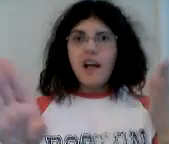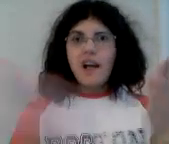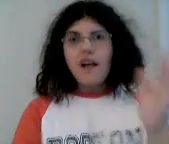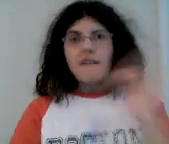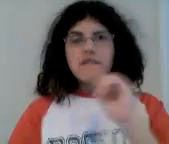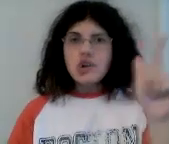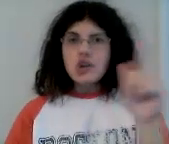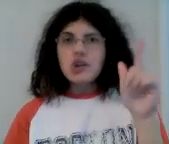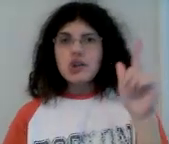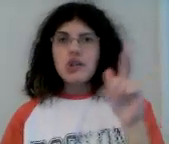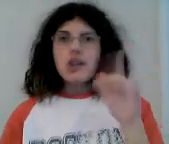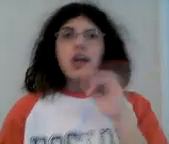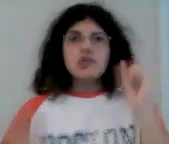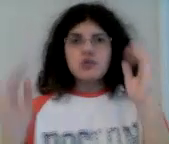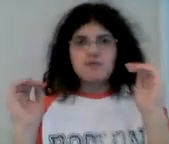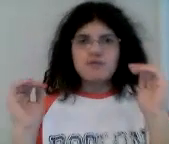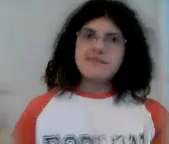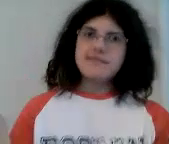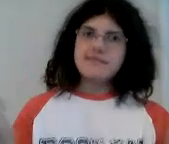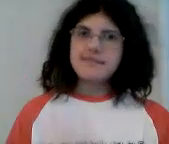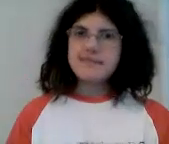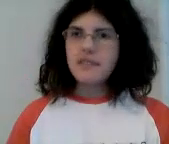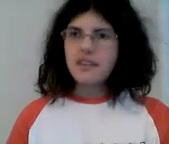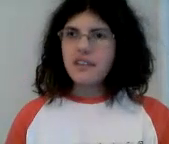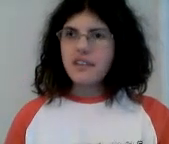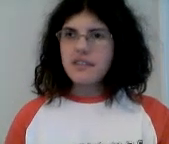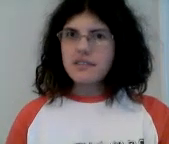No idea what I was trying to say